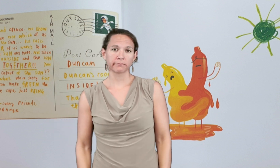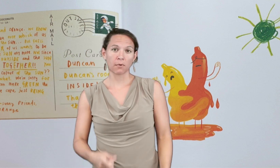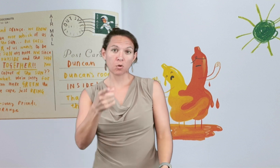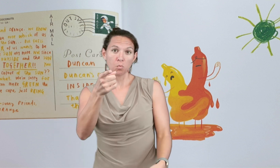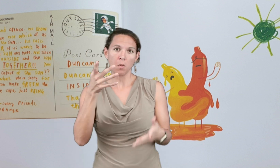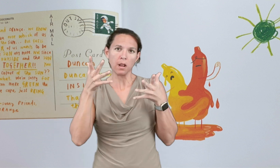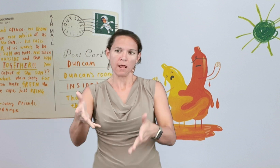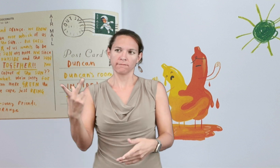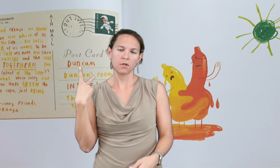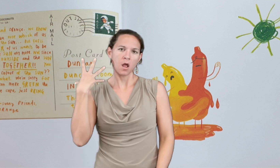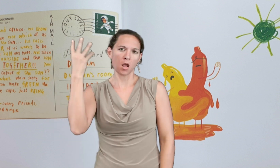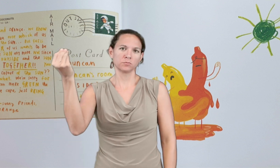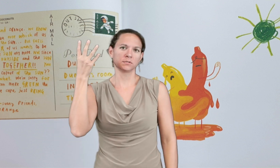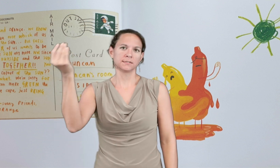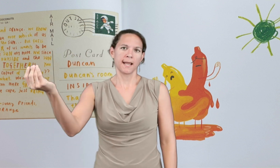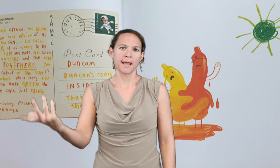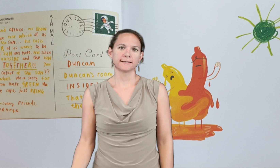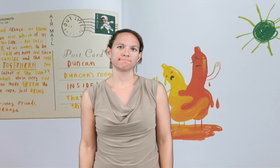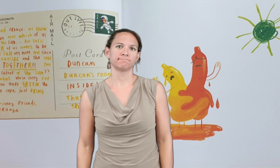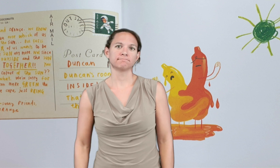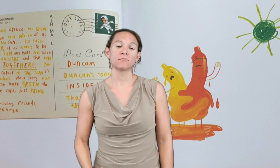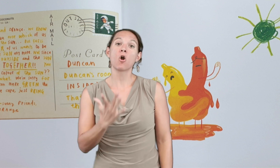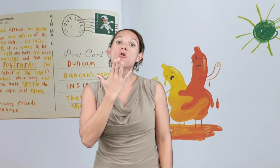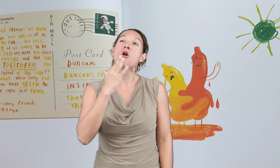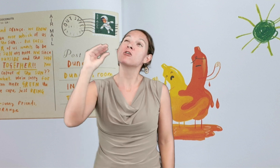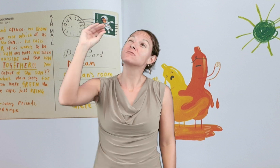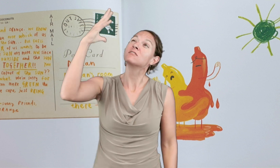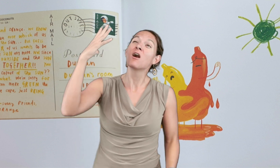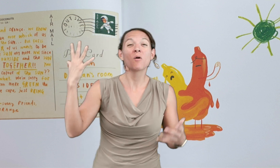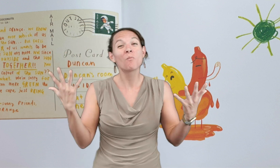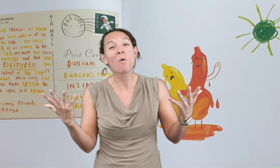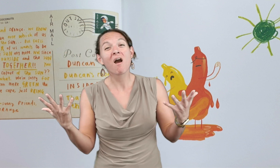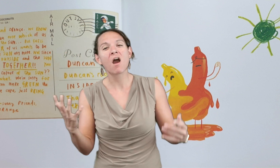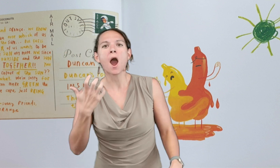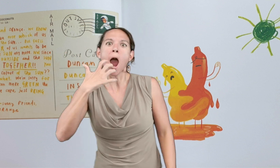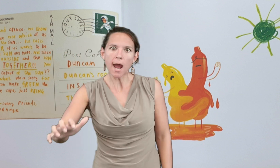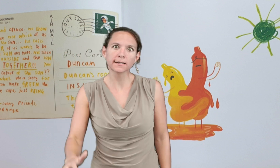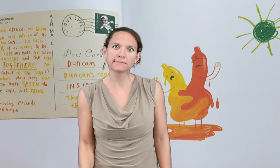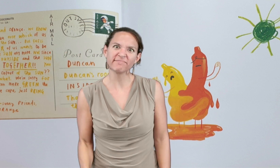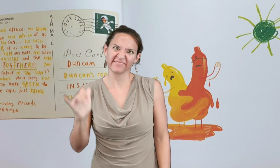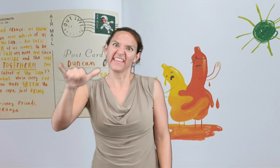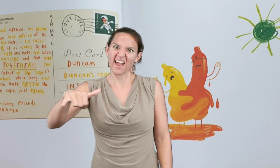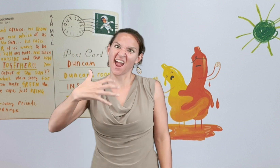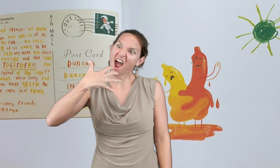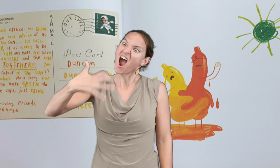you left us outside. The color of the sun is HOT. Thatʻs what it is,